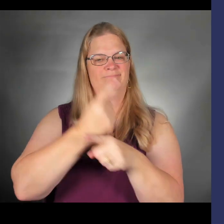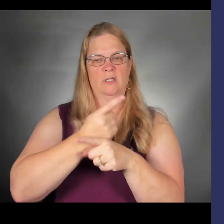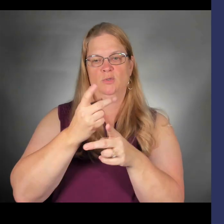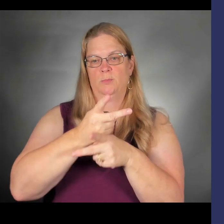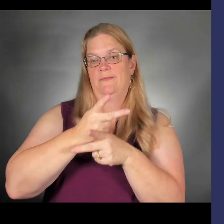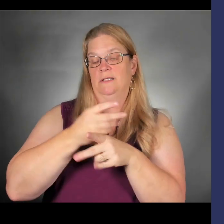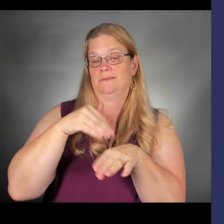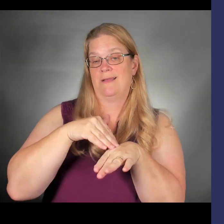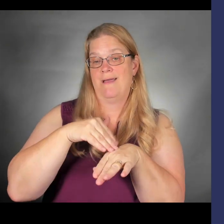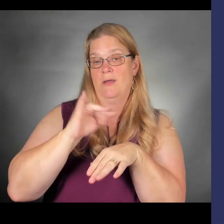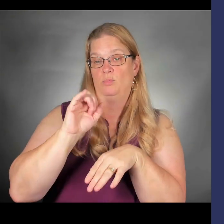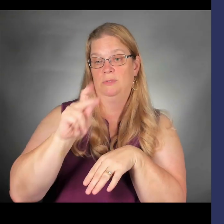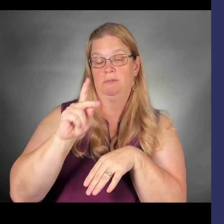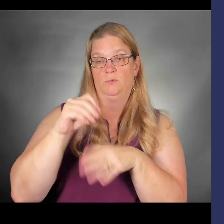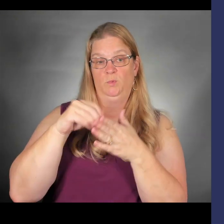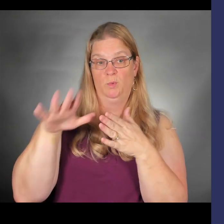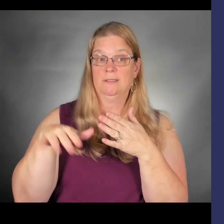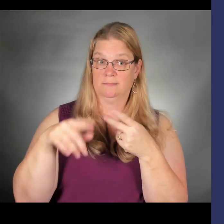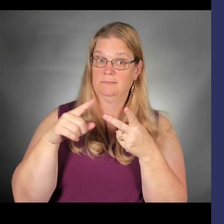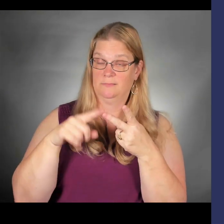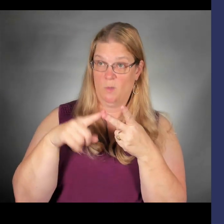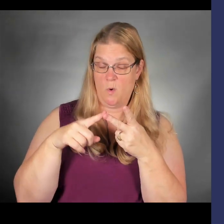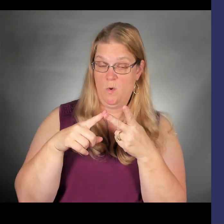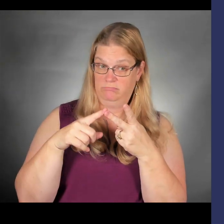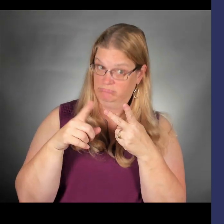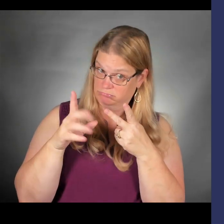providing inadequate supervision of at-risk students,